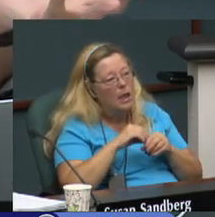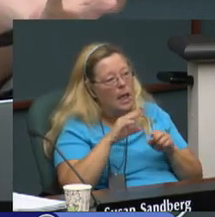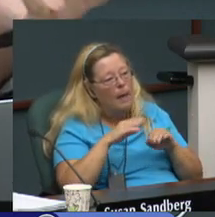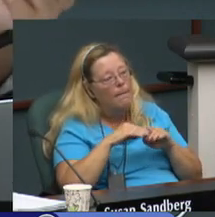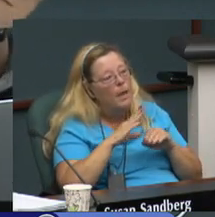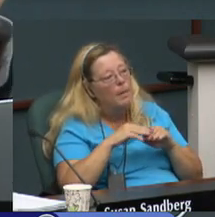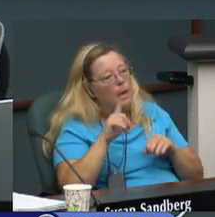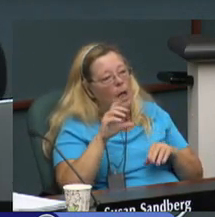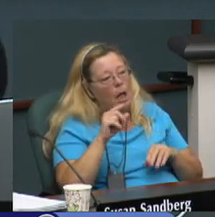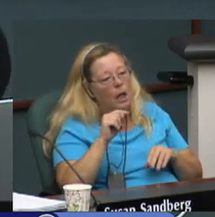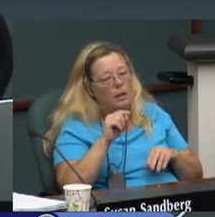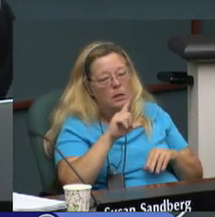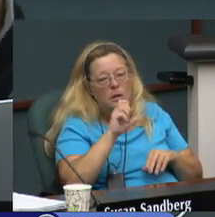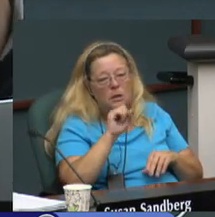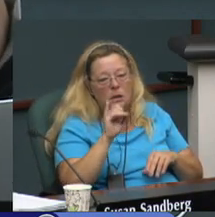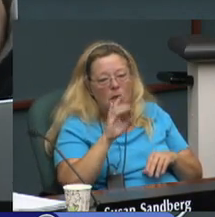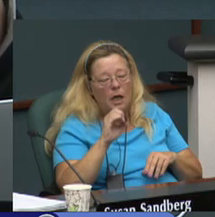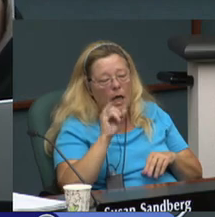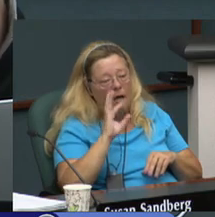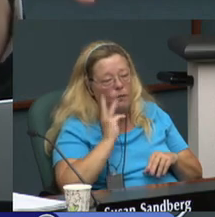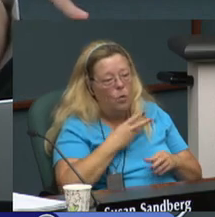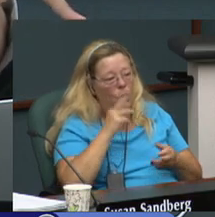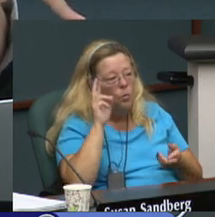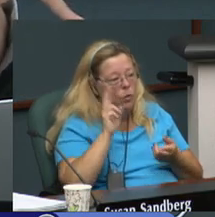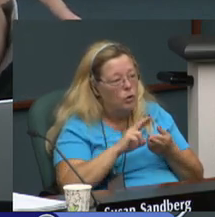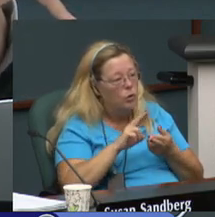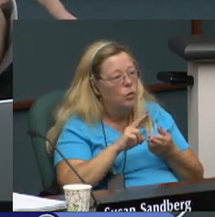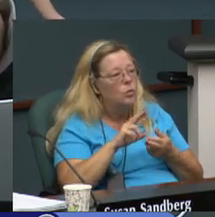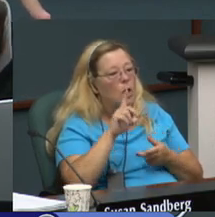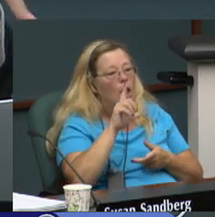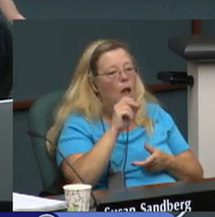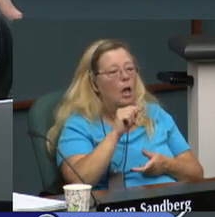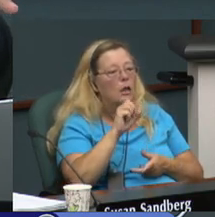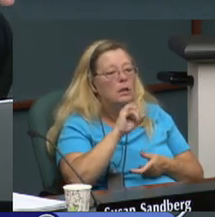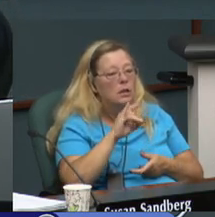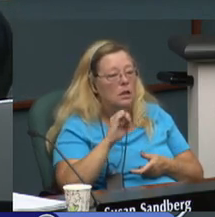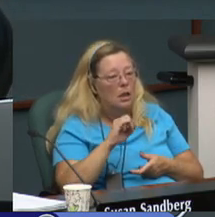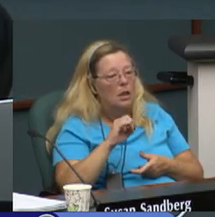would if we're going to reduce minimum lot sizes are there anything in a